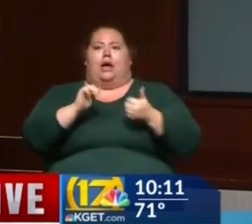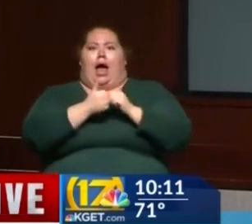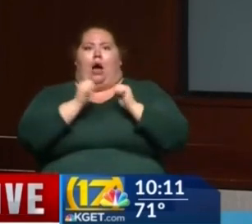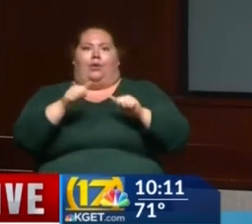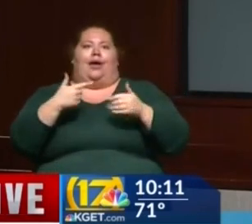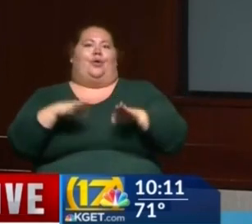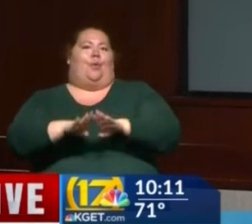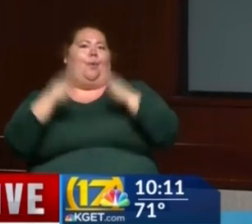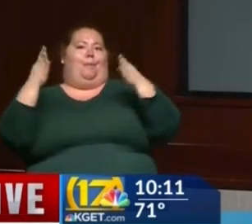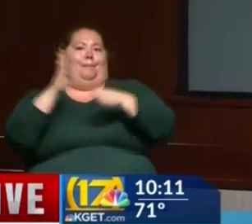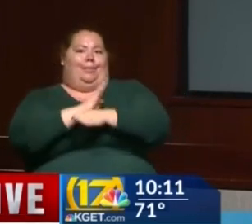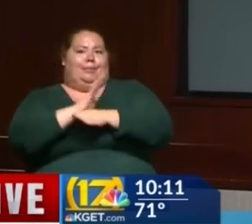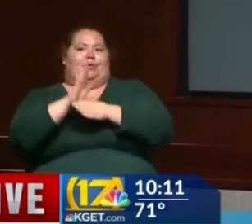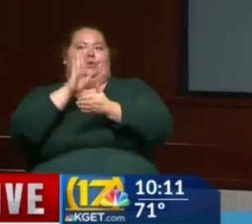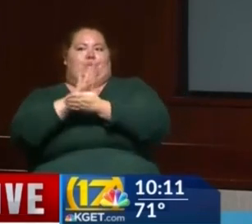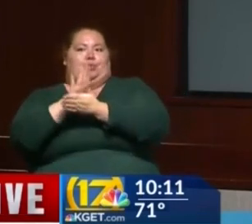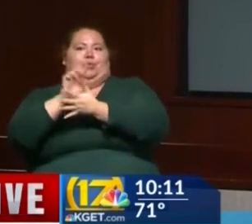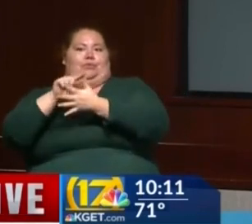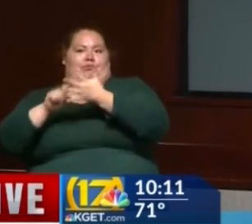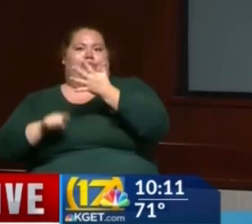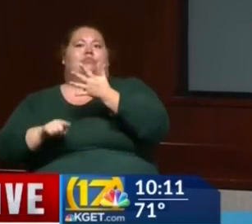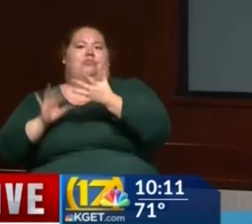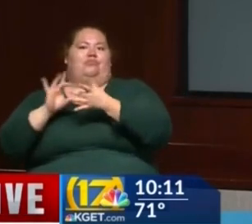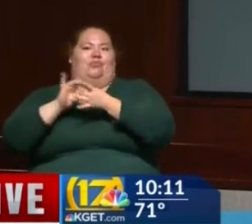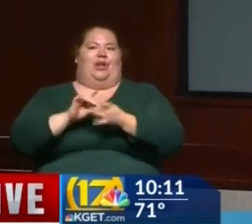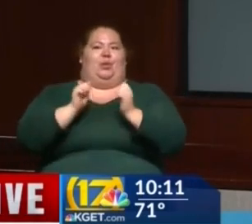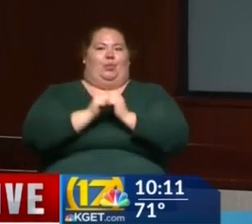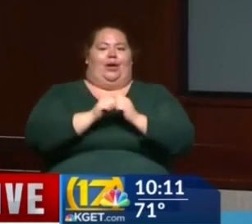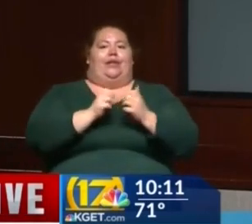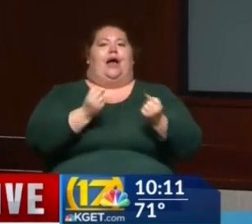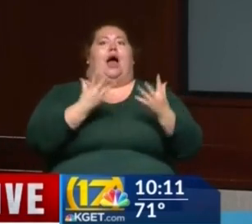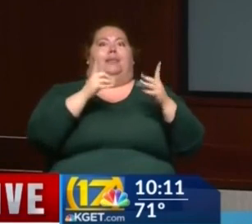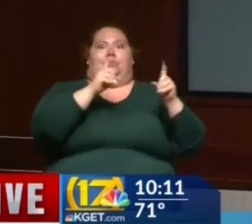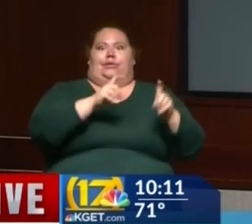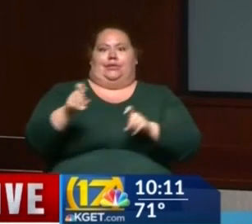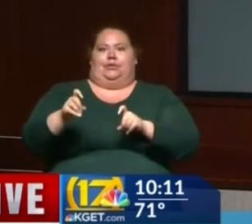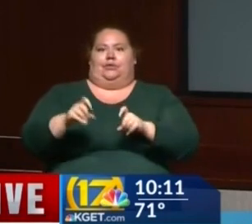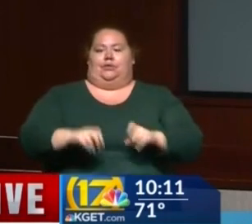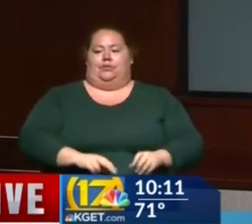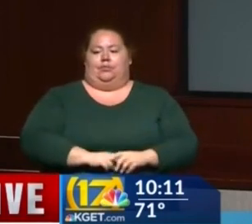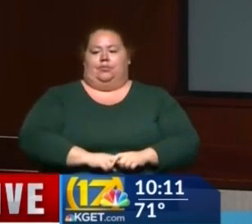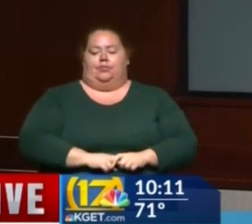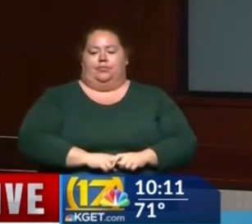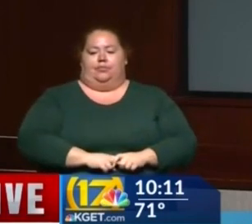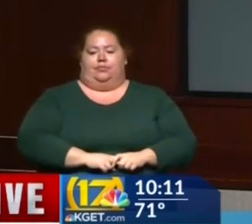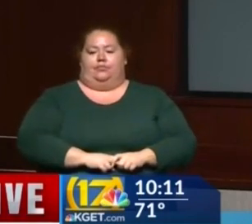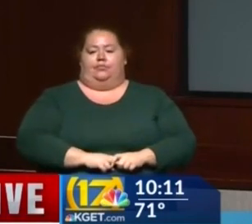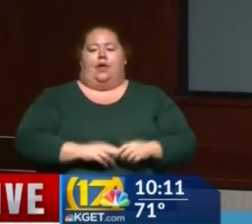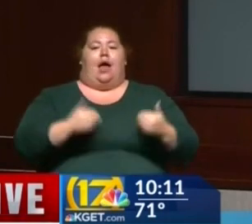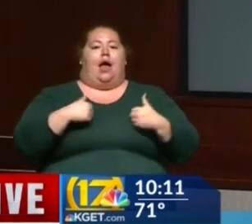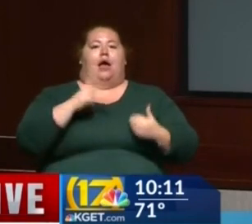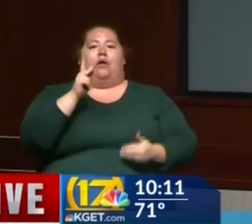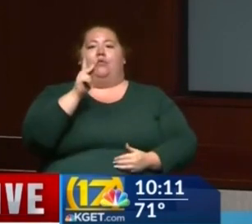IMPORTANCE OF GETTING THAT DONE THE LINK BETWEEN OVERALL TESTING AND GETTING OUR